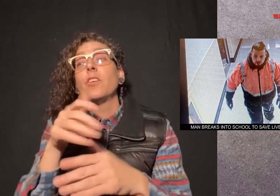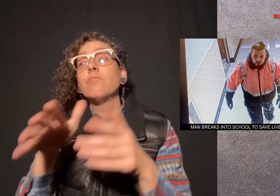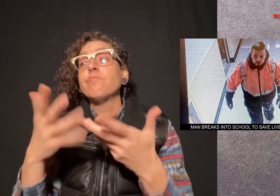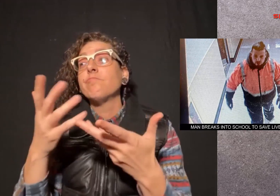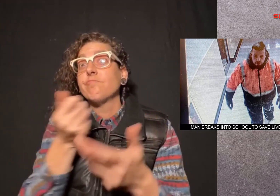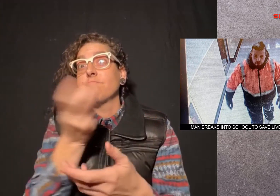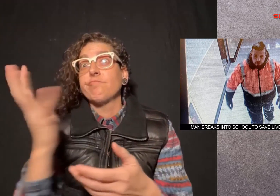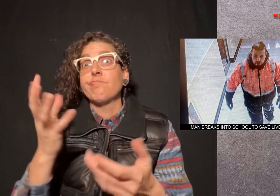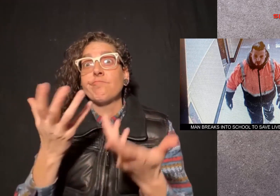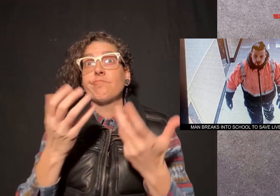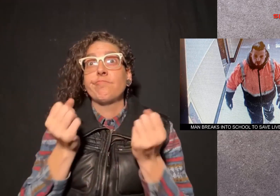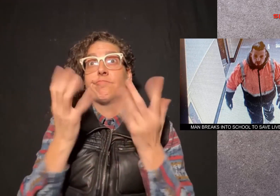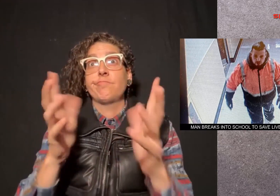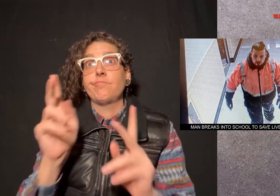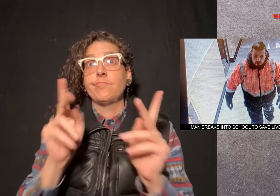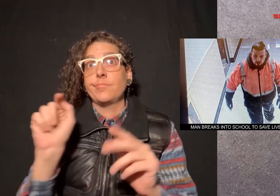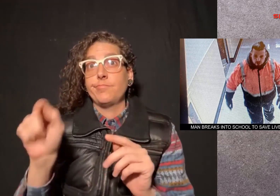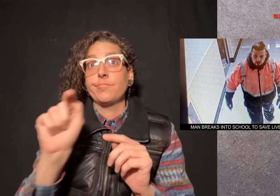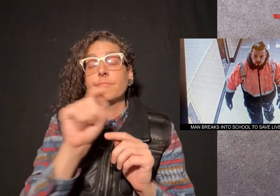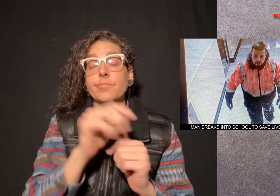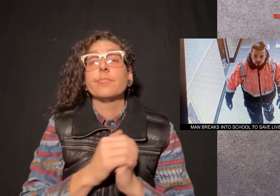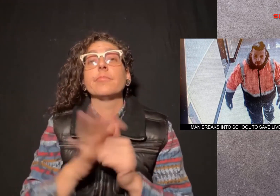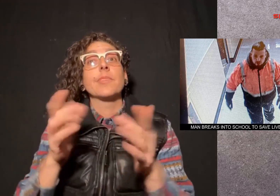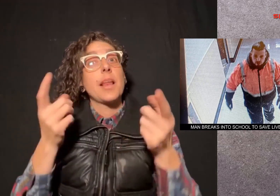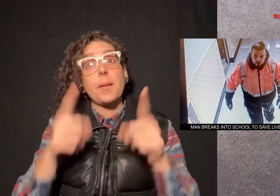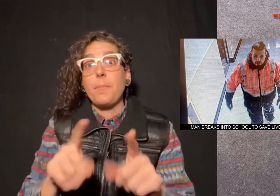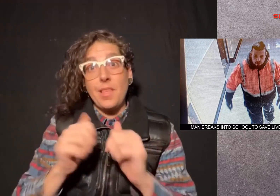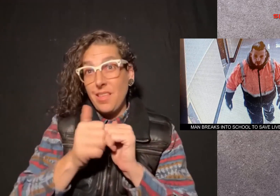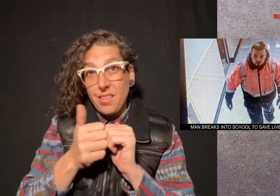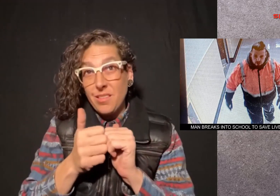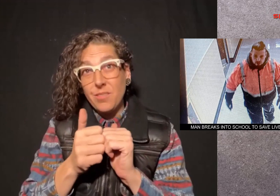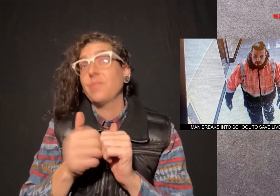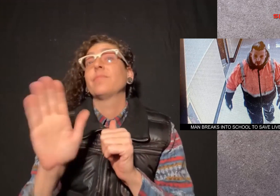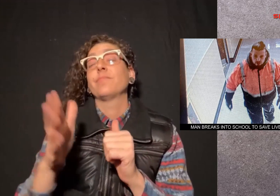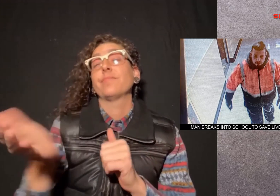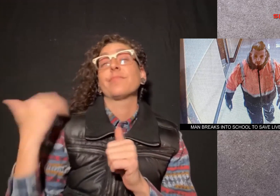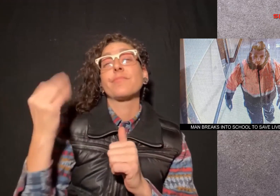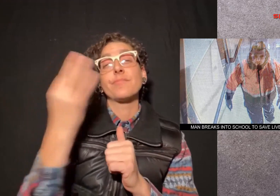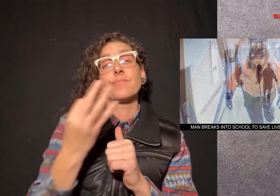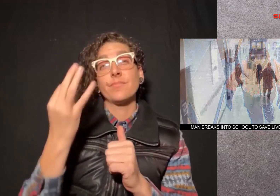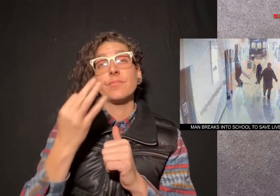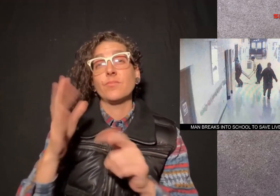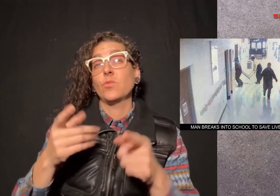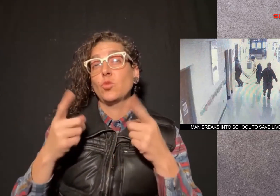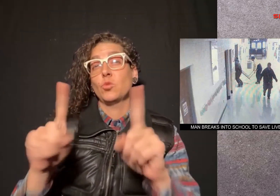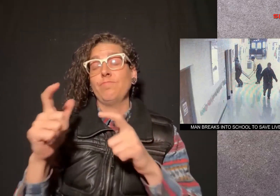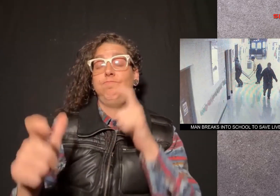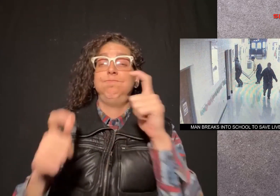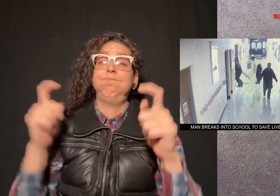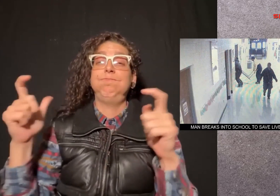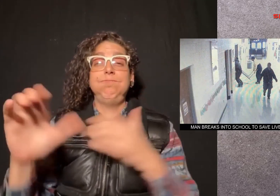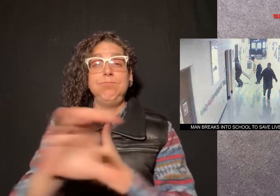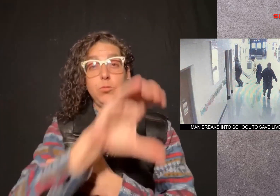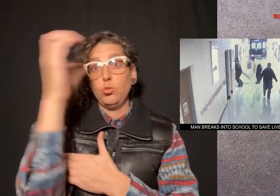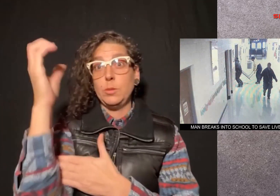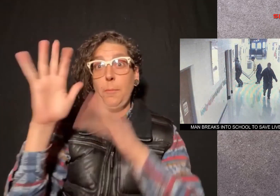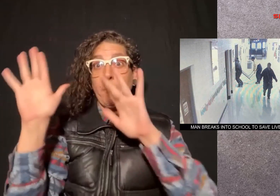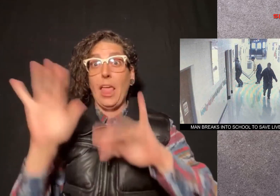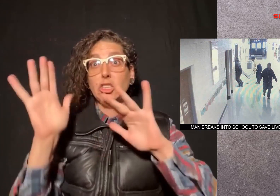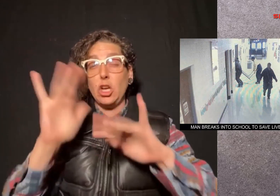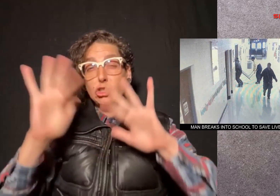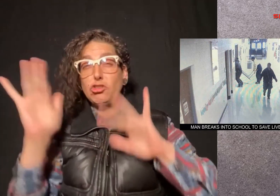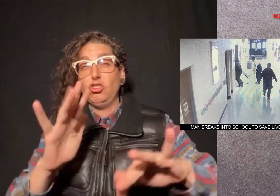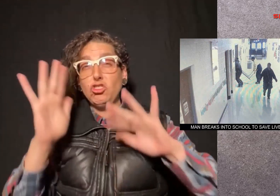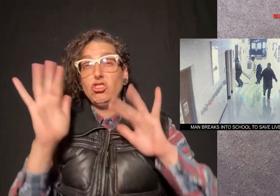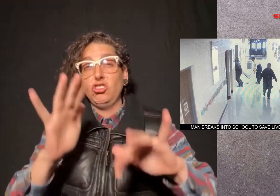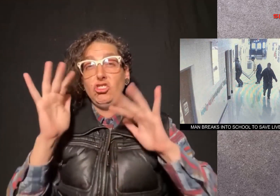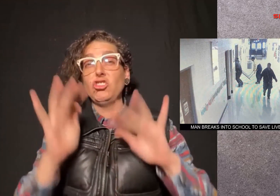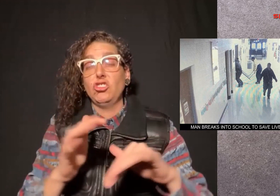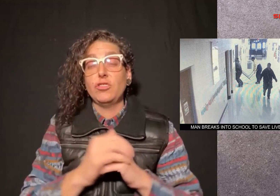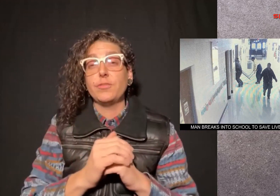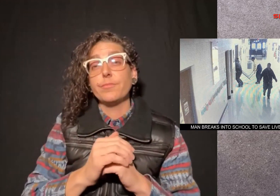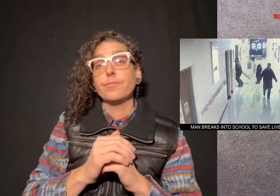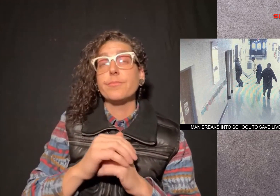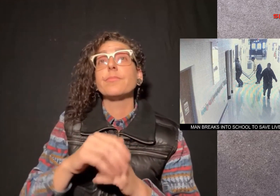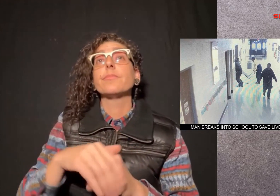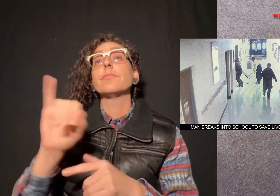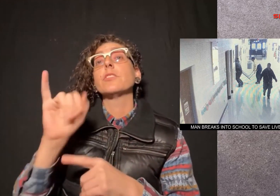provide shelter for nearly a dozen people that happened last Friday during the massive